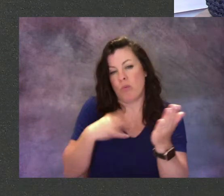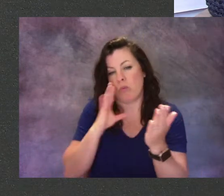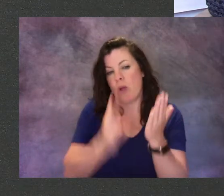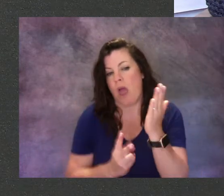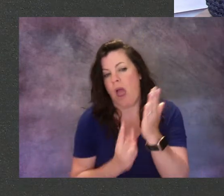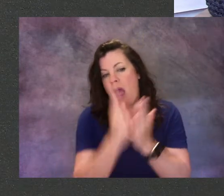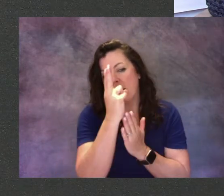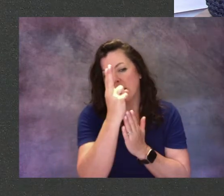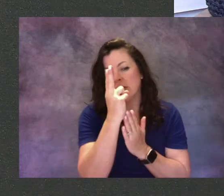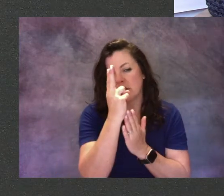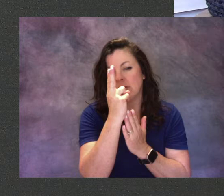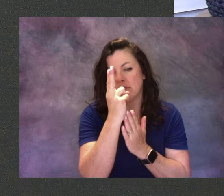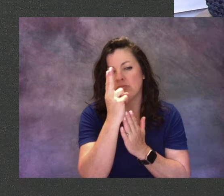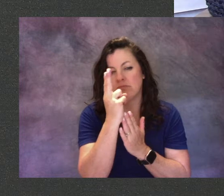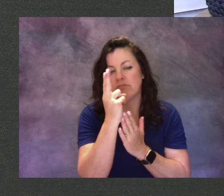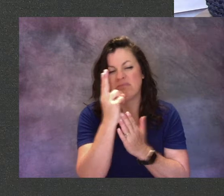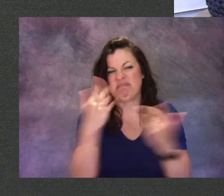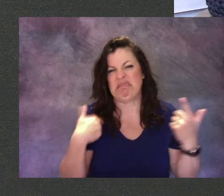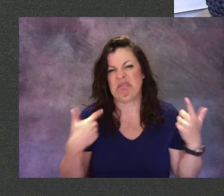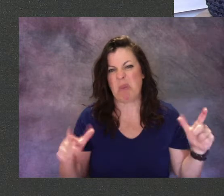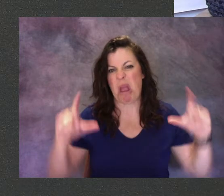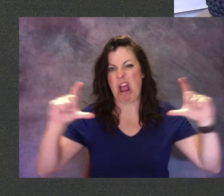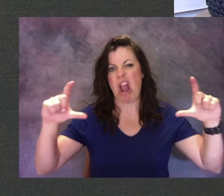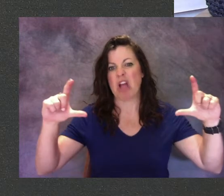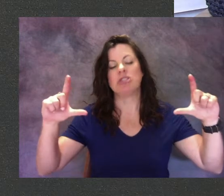'Cause I don't need it to be this big. Okay.